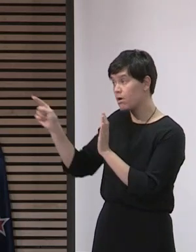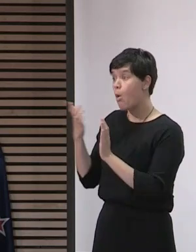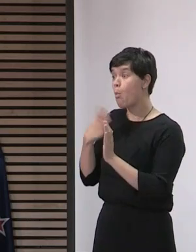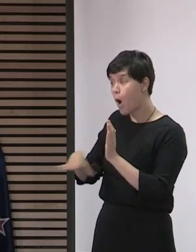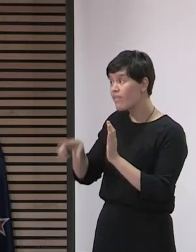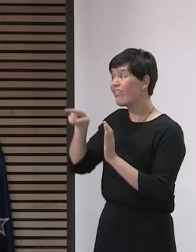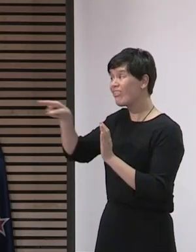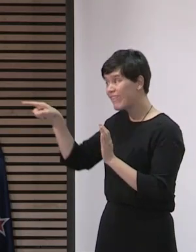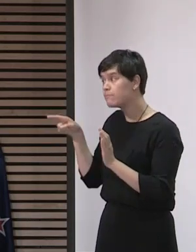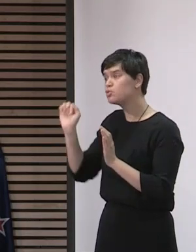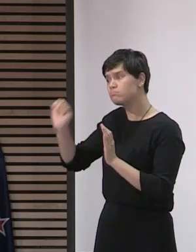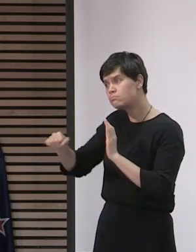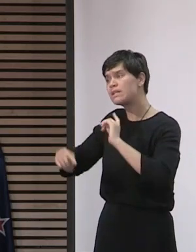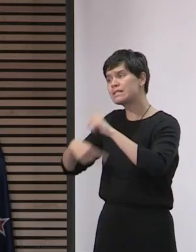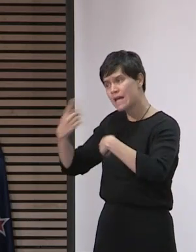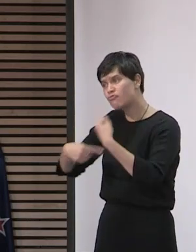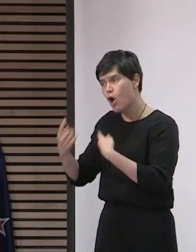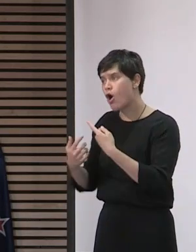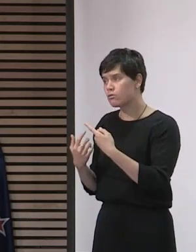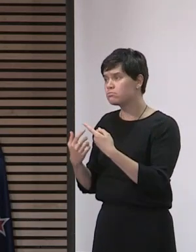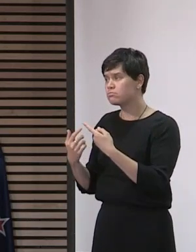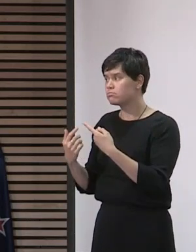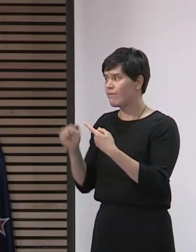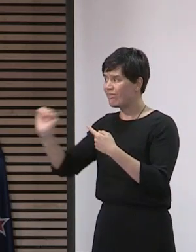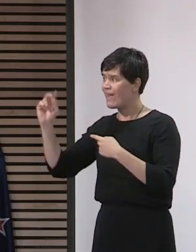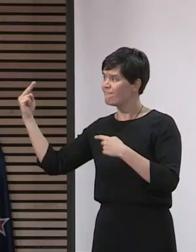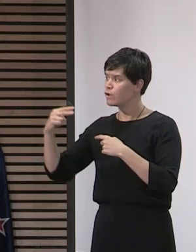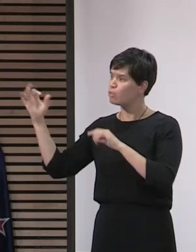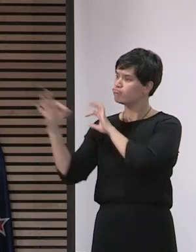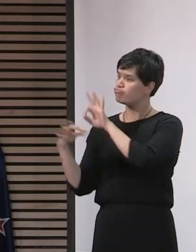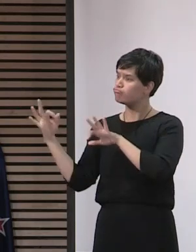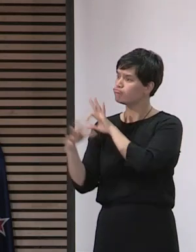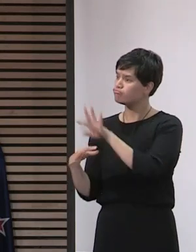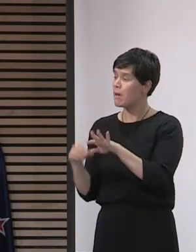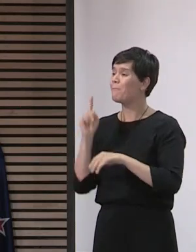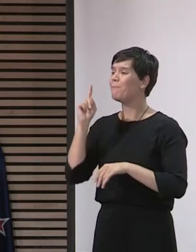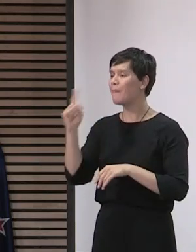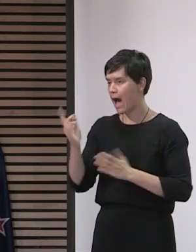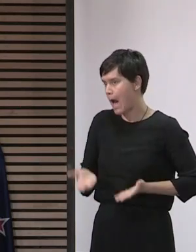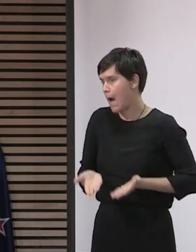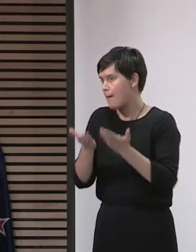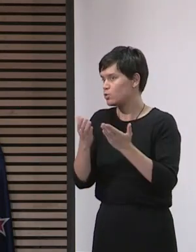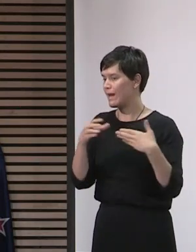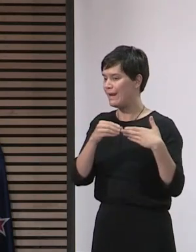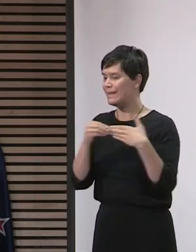voice on the COVID response, and they will have the chance to question through the estimates process through